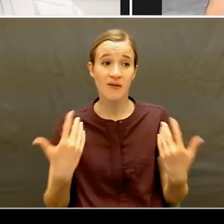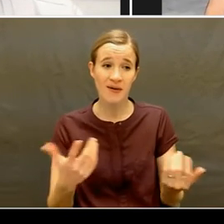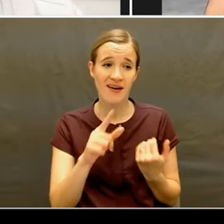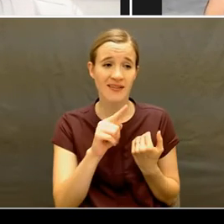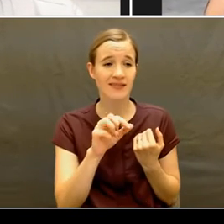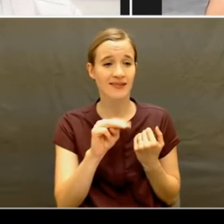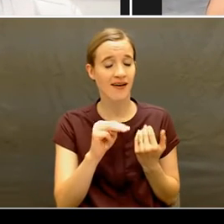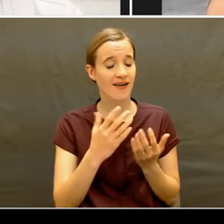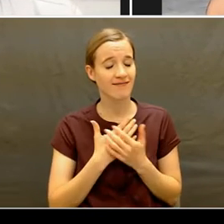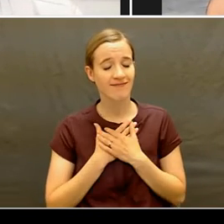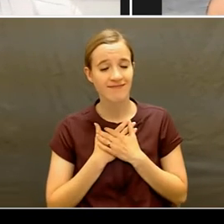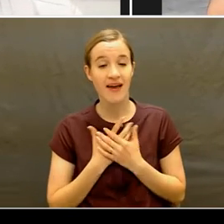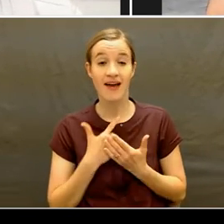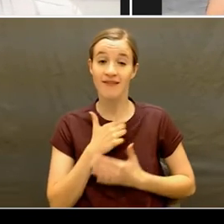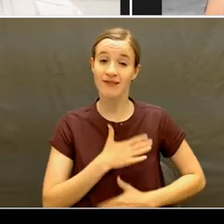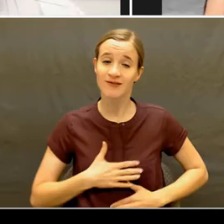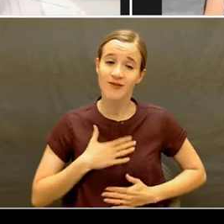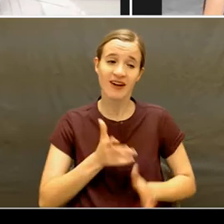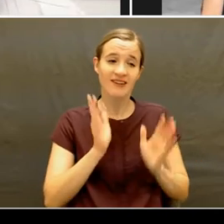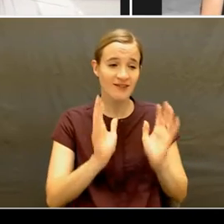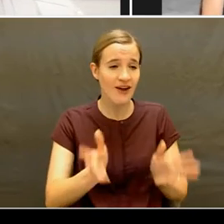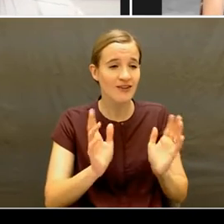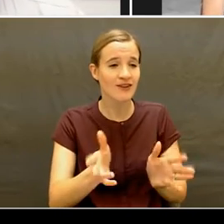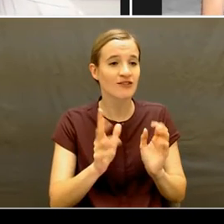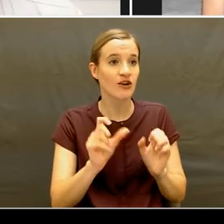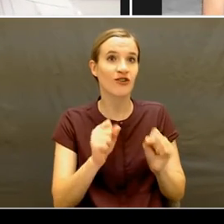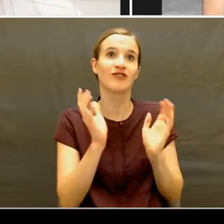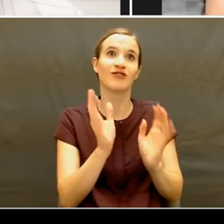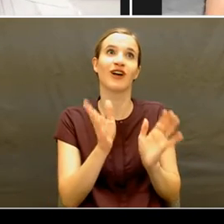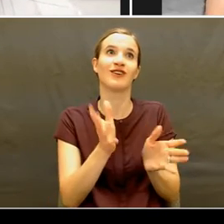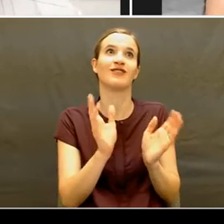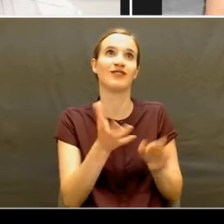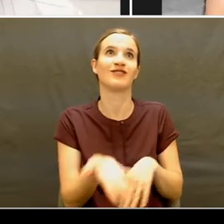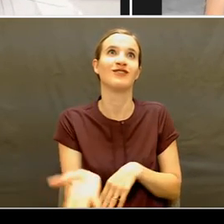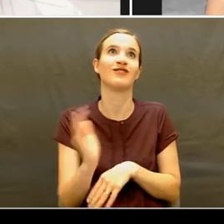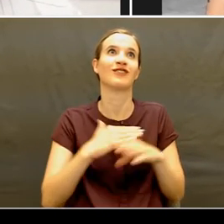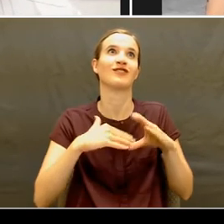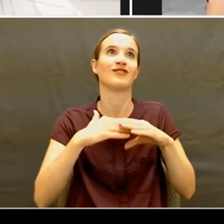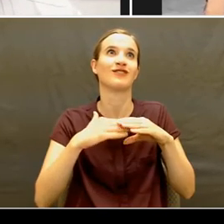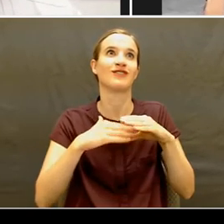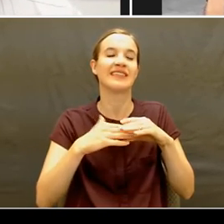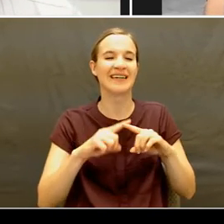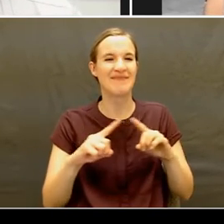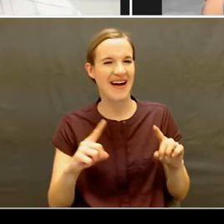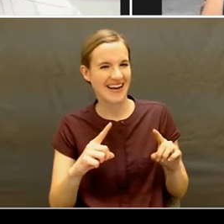could sit here and chat all day long, but I suppose in the interest of, you're gonna watch our